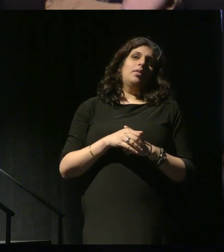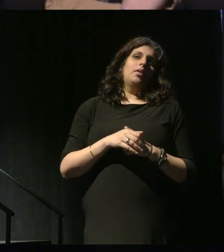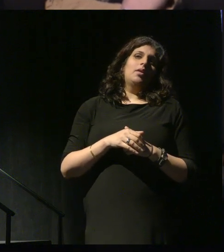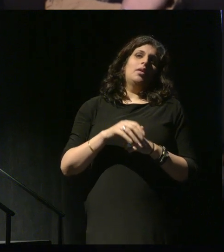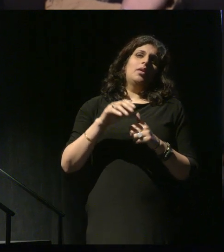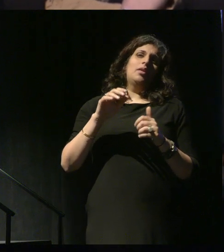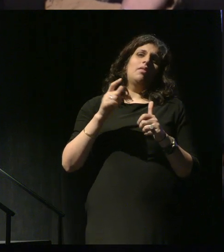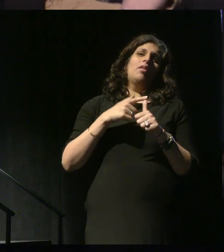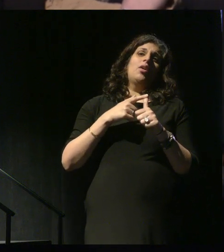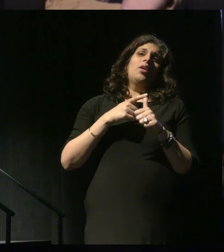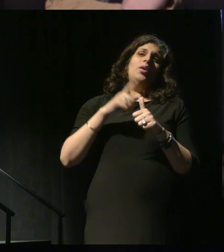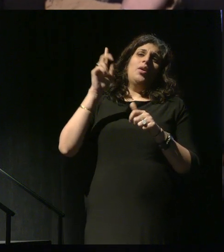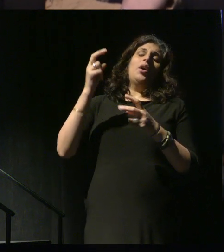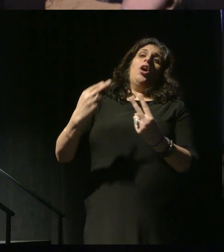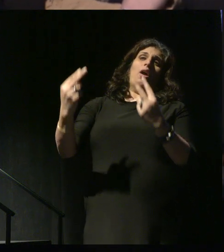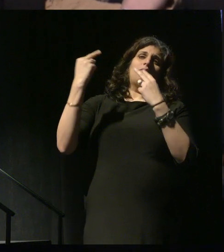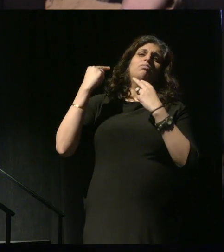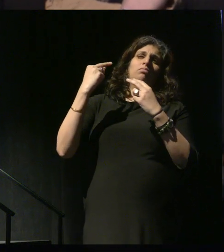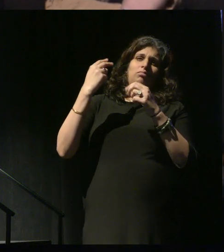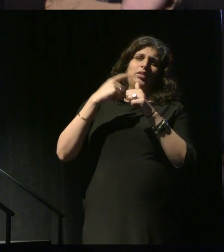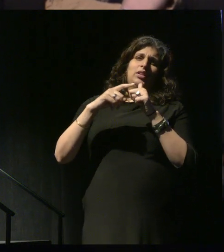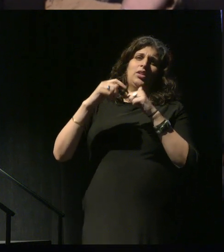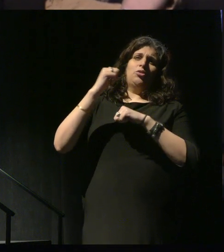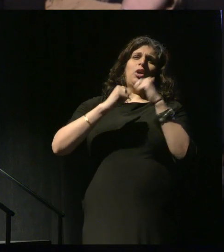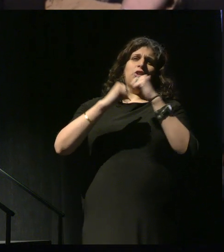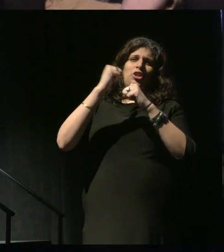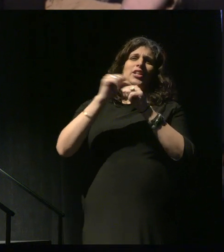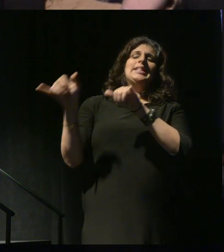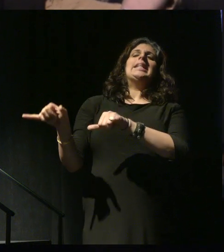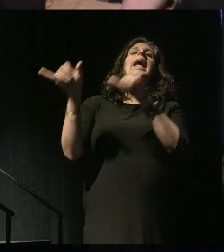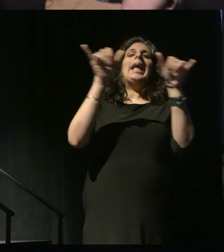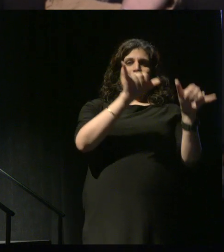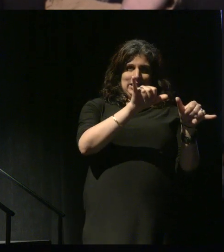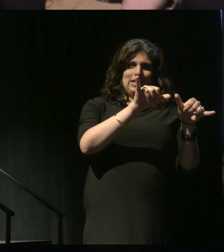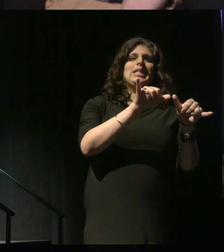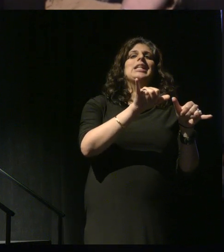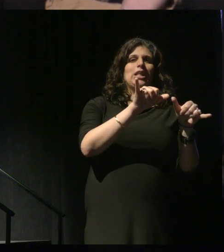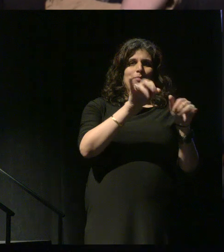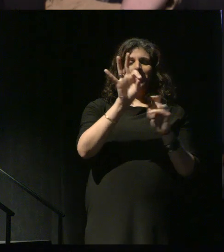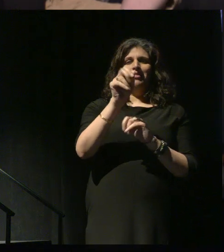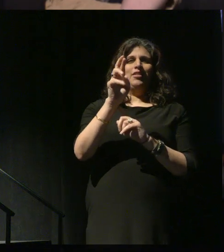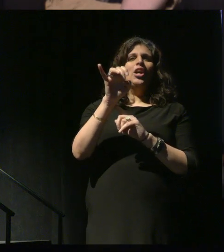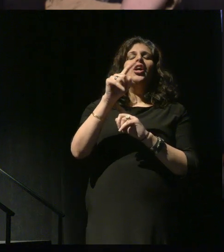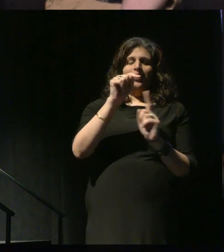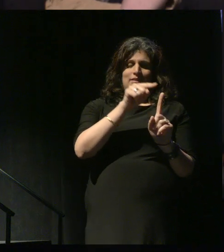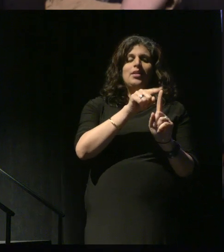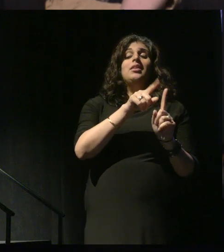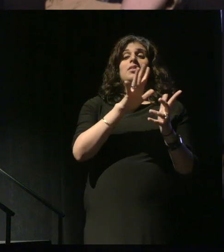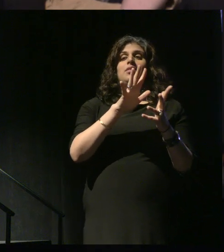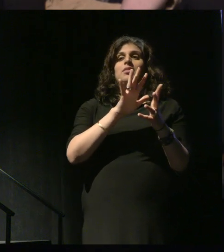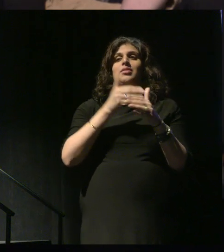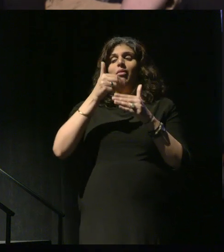And like, you know, she triumphs over adversity by being resilient. Yeah. And then, you know, gets the guy, and then of course her life has continued